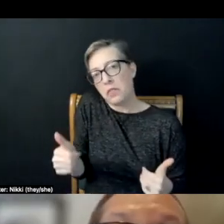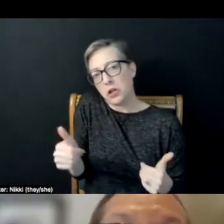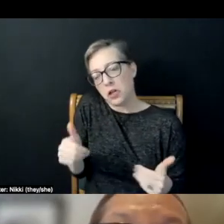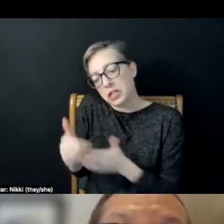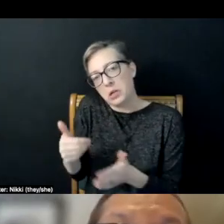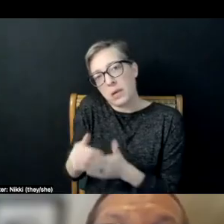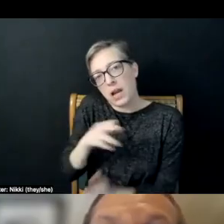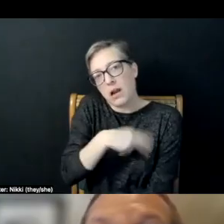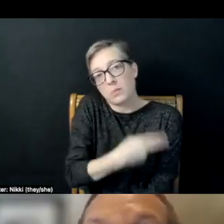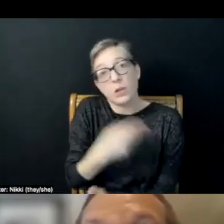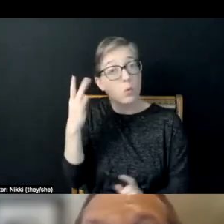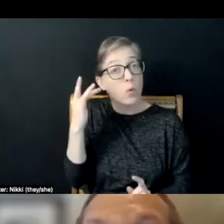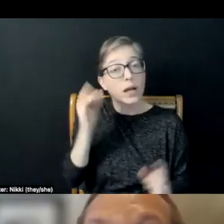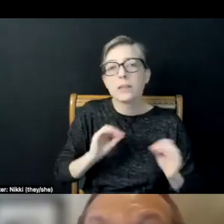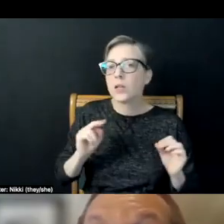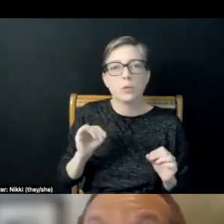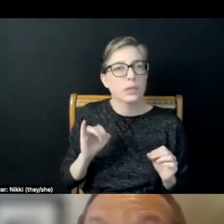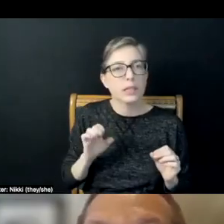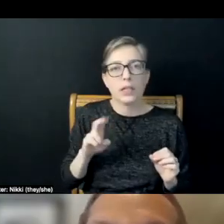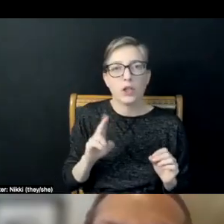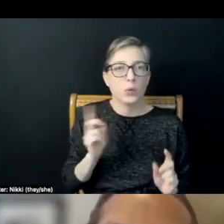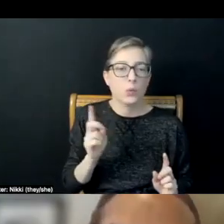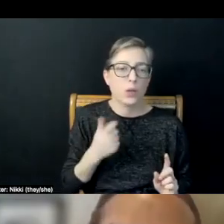no NICU at the place where we decided to do our birth originally,